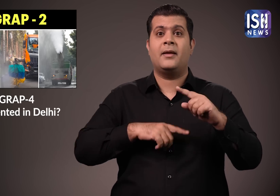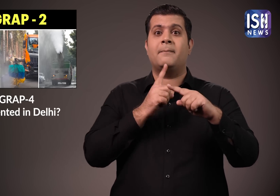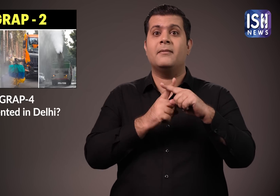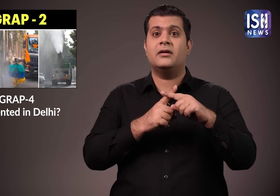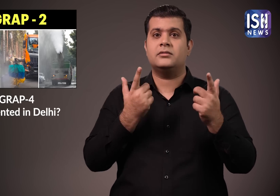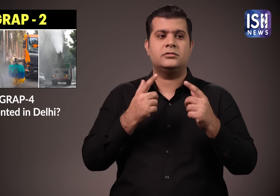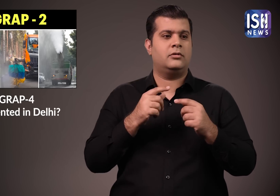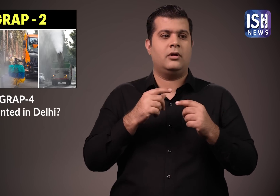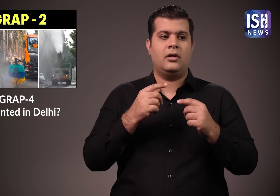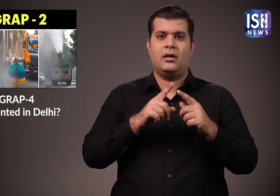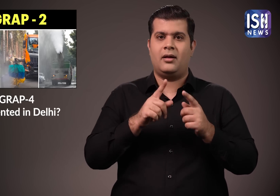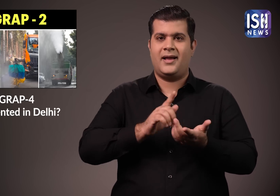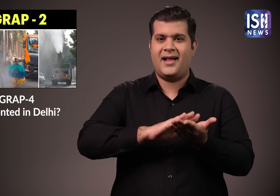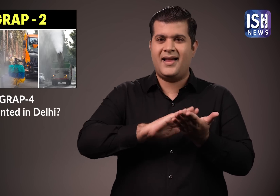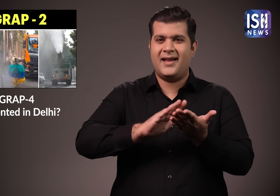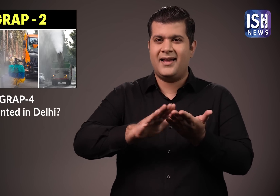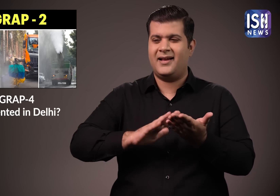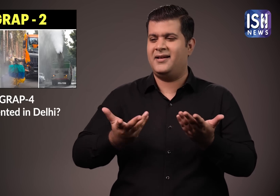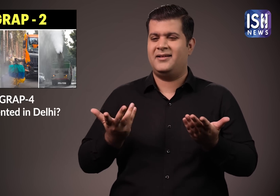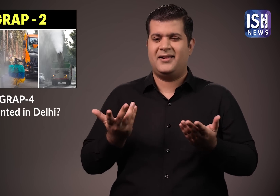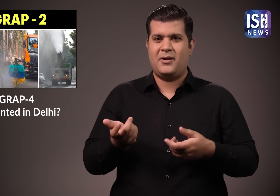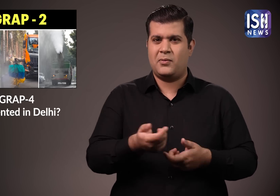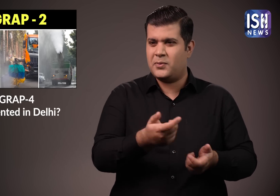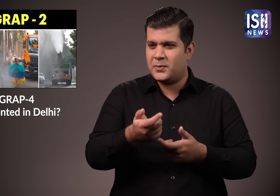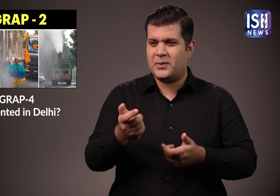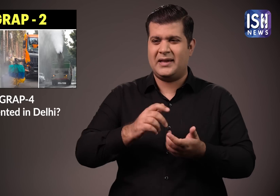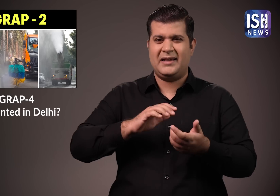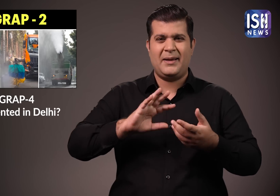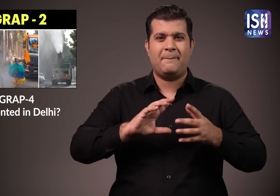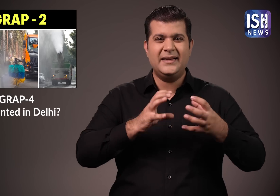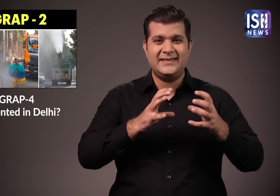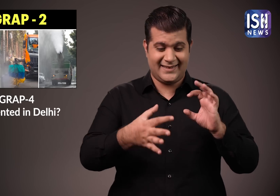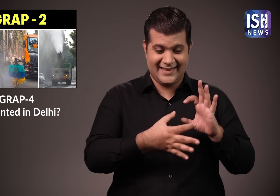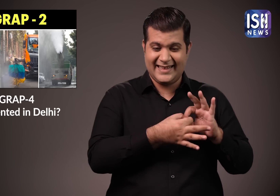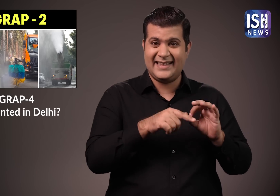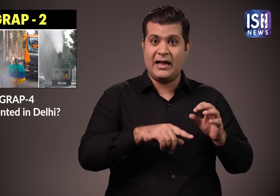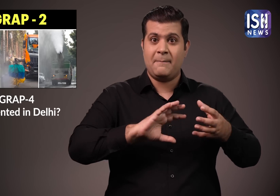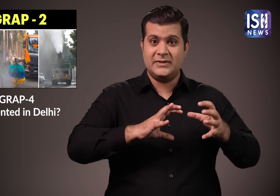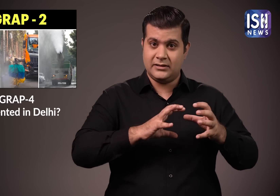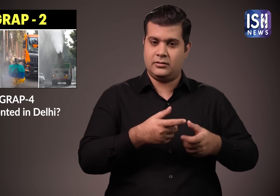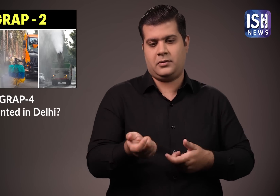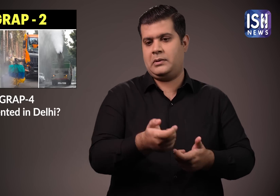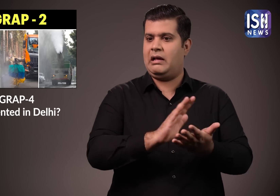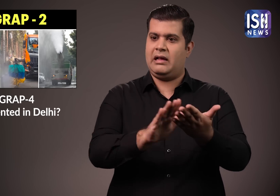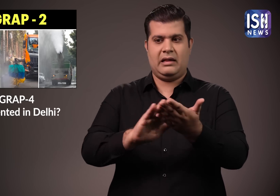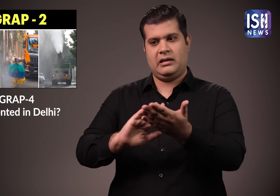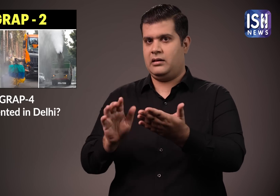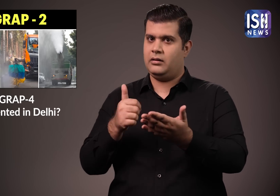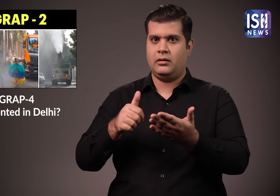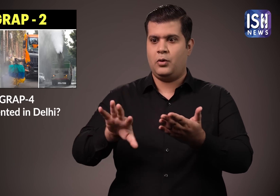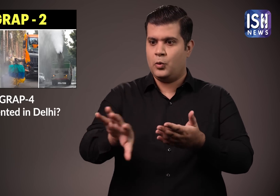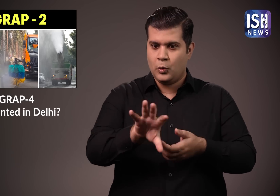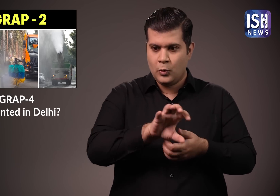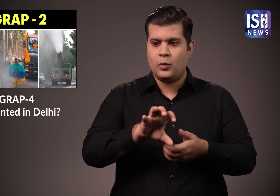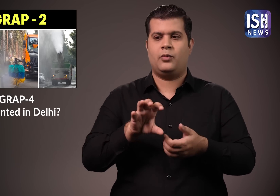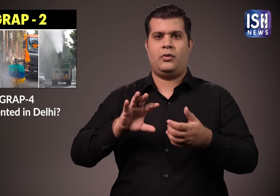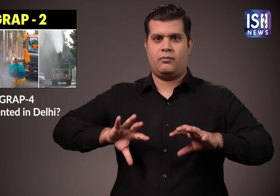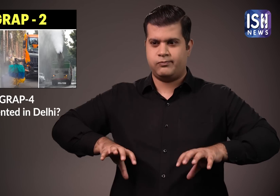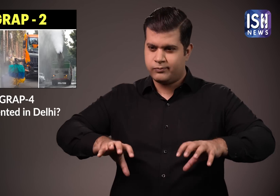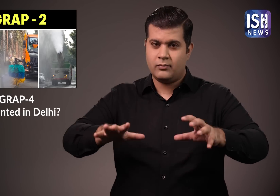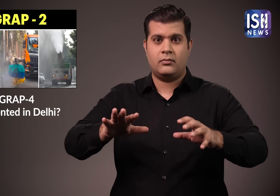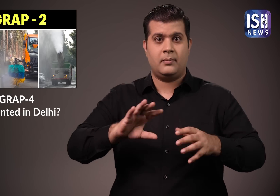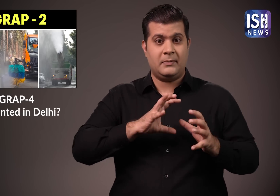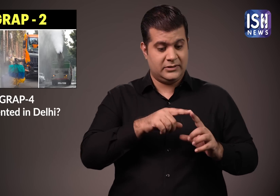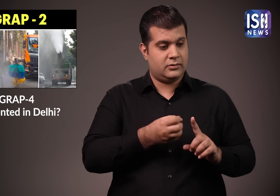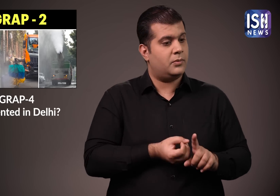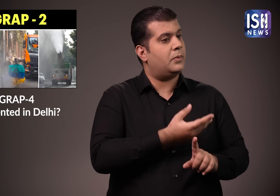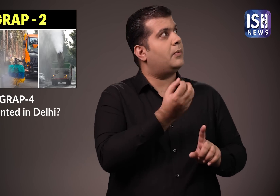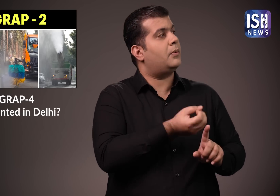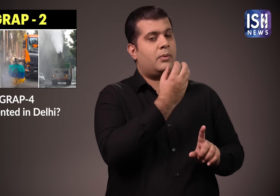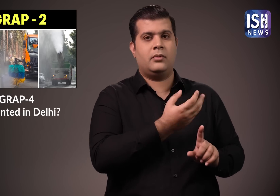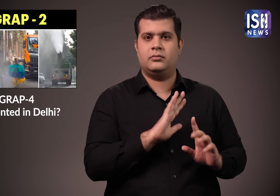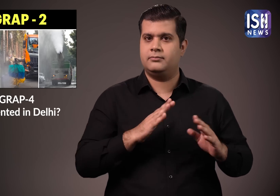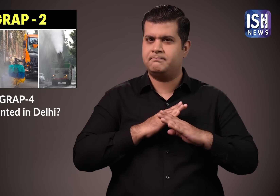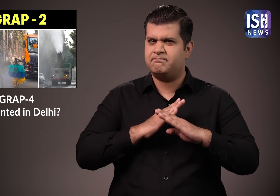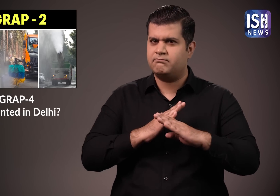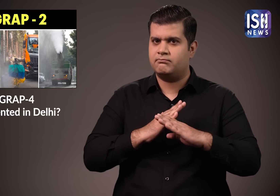It also includes restrictions on enhanced mechanized cleaning and road water sprinkling vehicles.